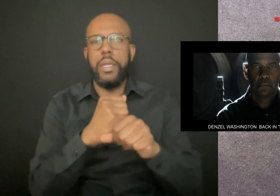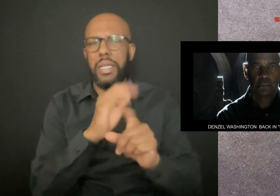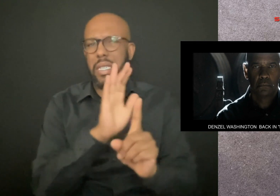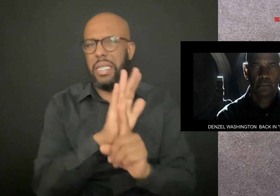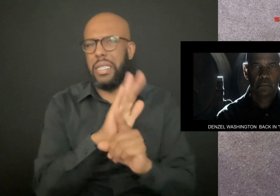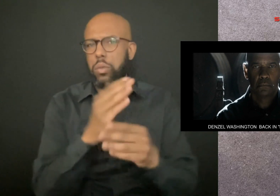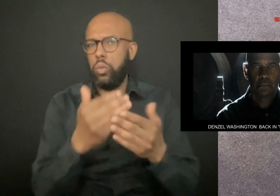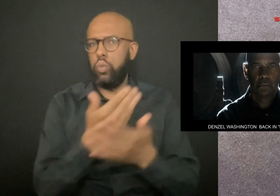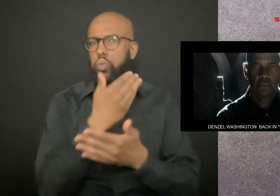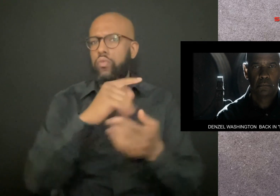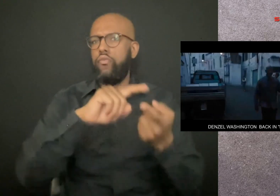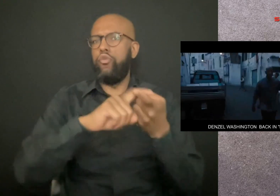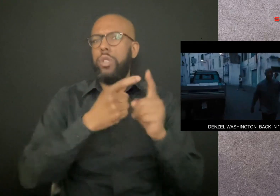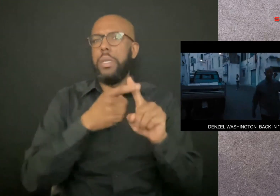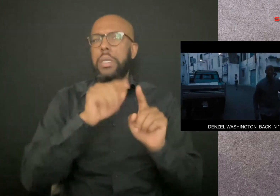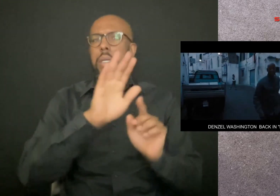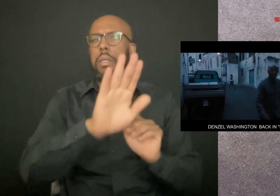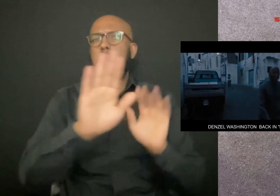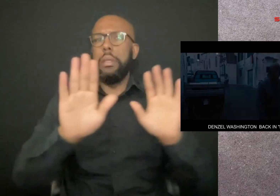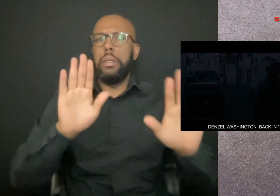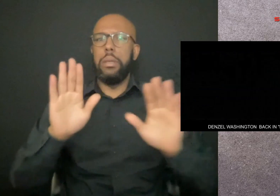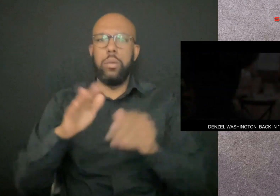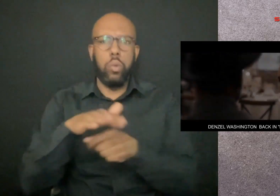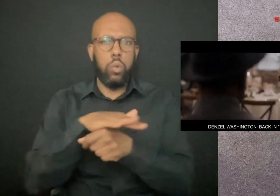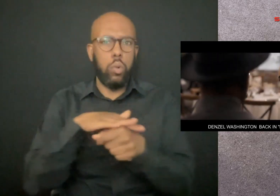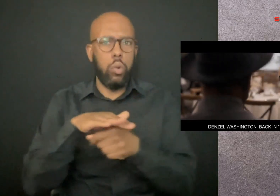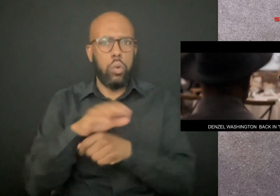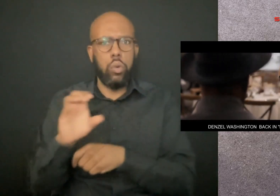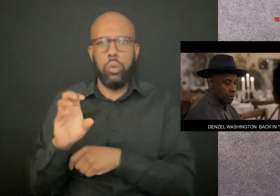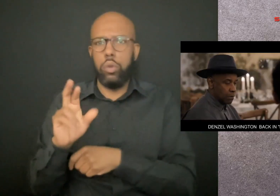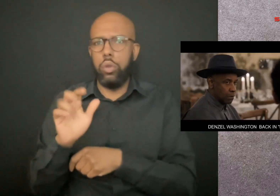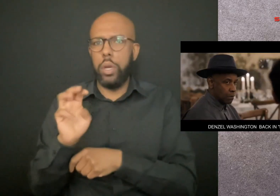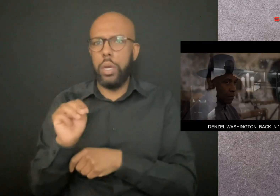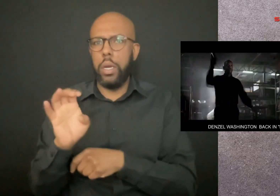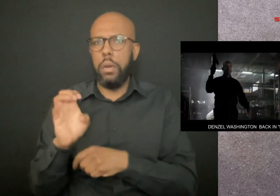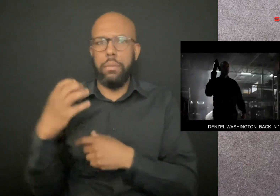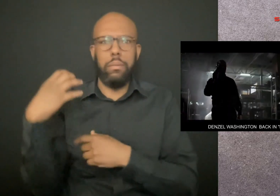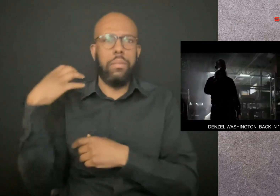Until he had to step in to protect his new friends from local crime bosses.